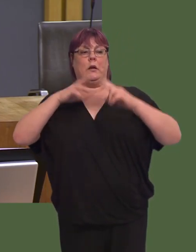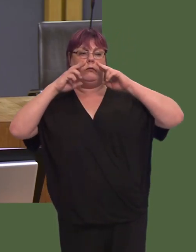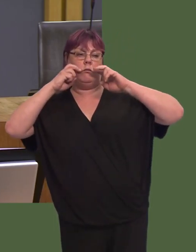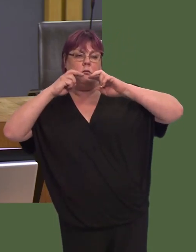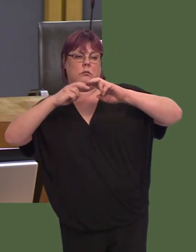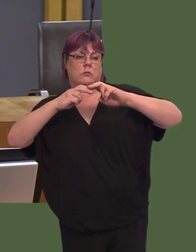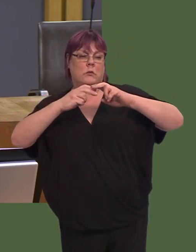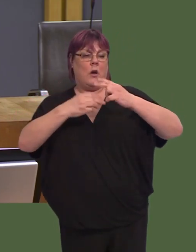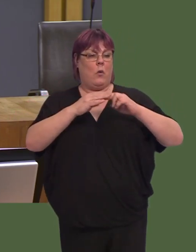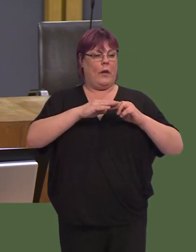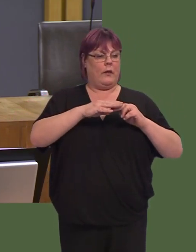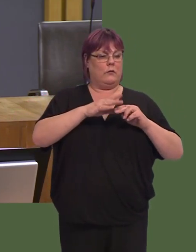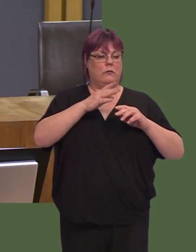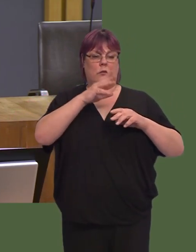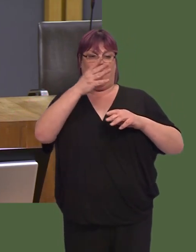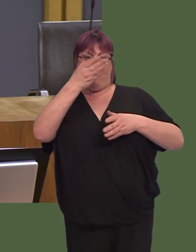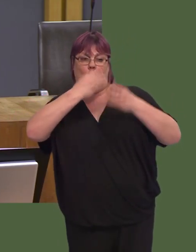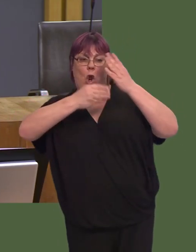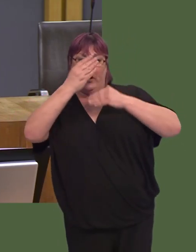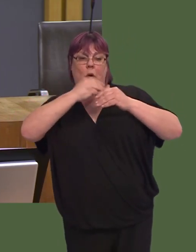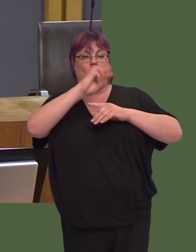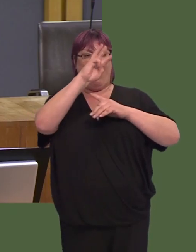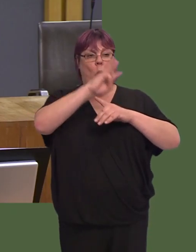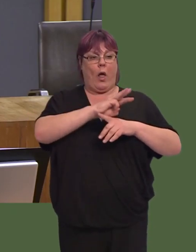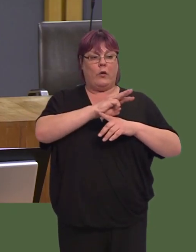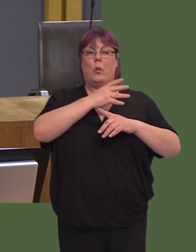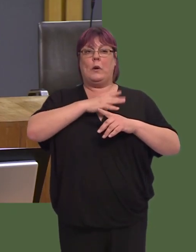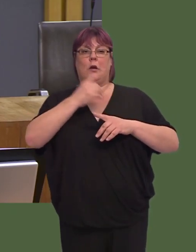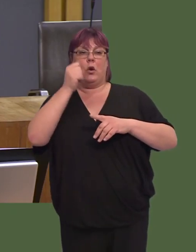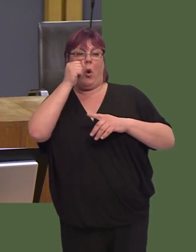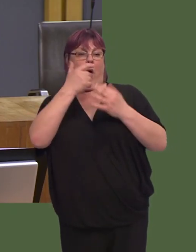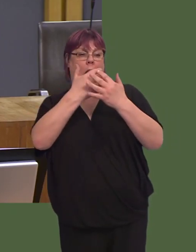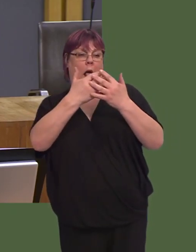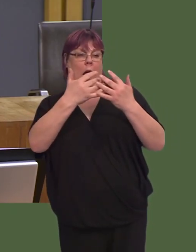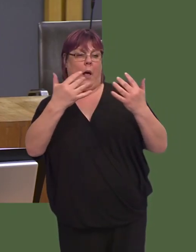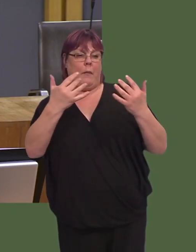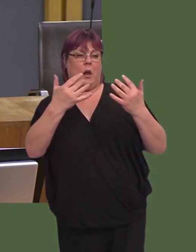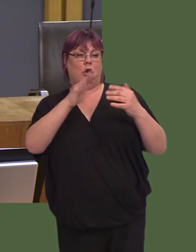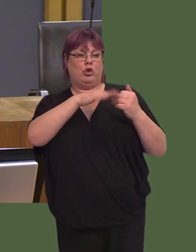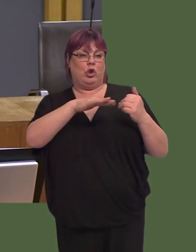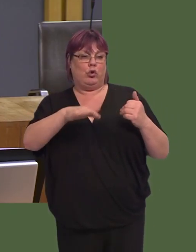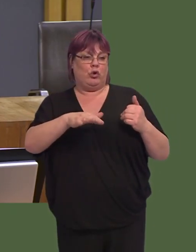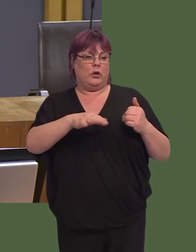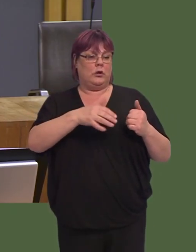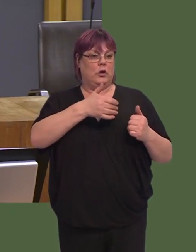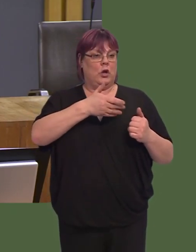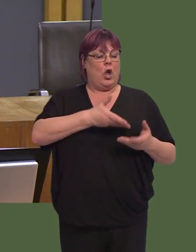they perhaps learn it online, it should be easier to track the progress of a child and whether they develop and use their Welsh throughout their life.